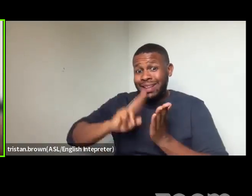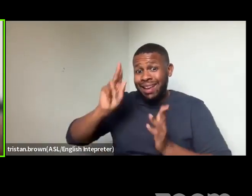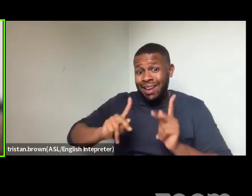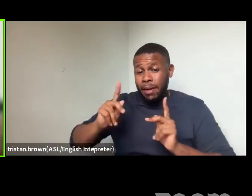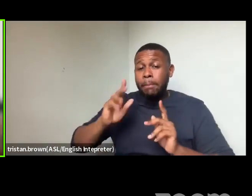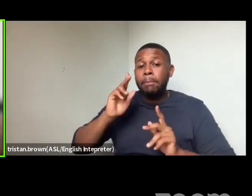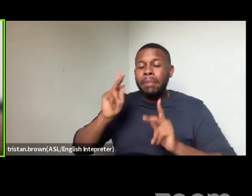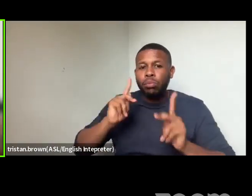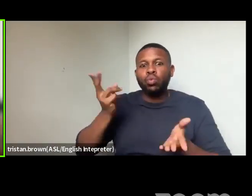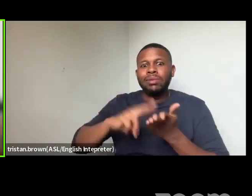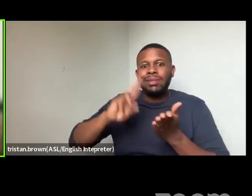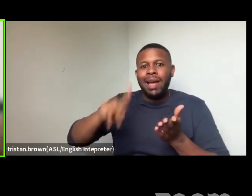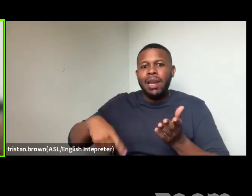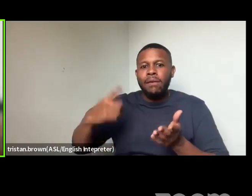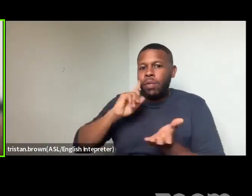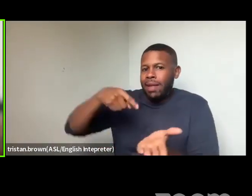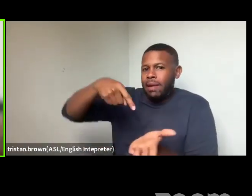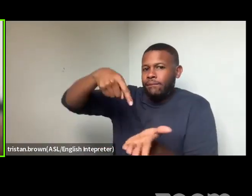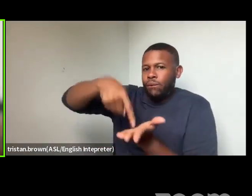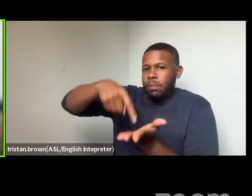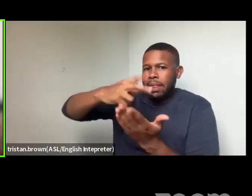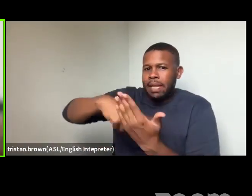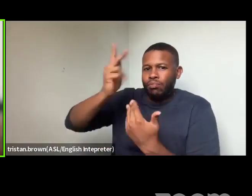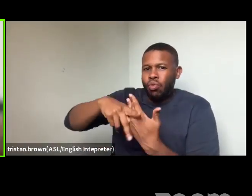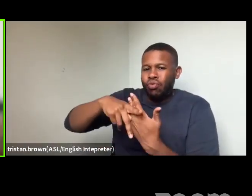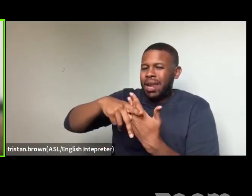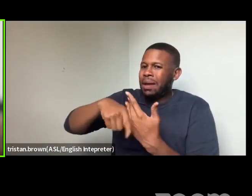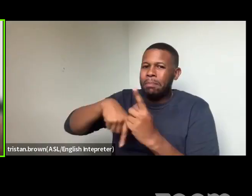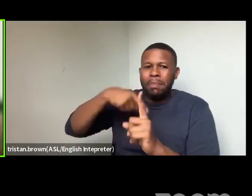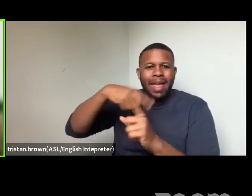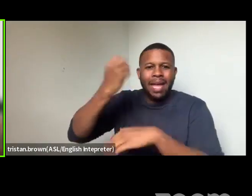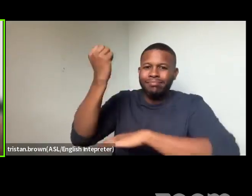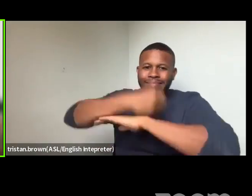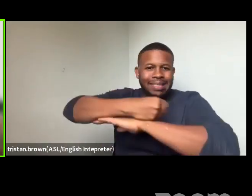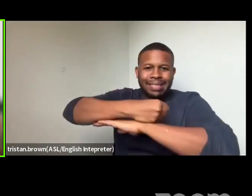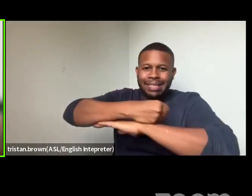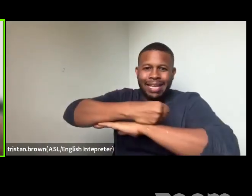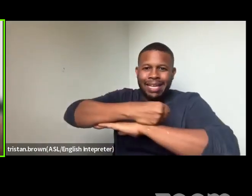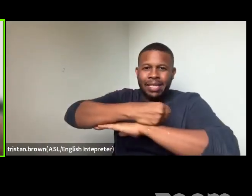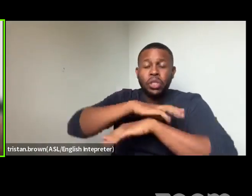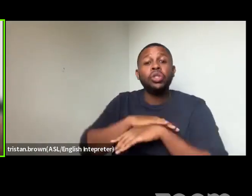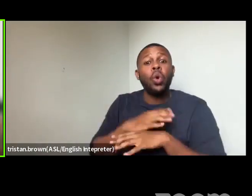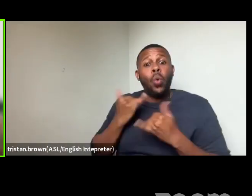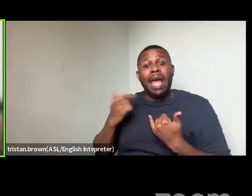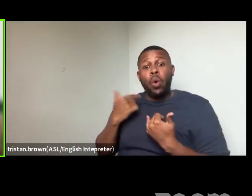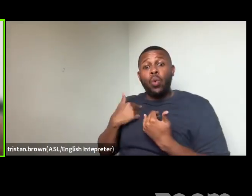is what I talked about in the libraries and at the market near Johns Hopkins hospital.